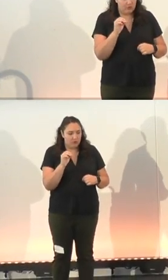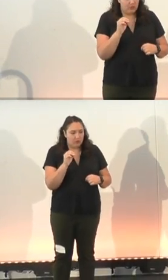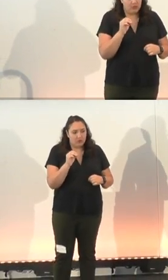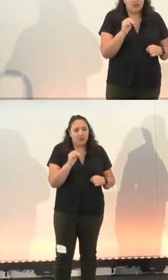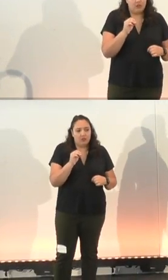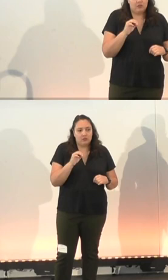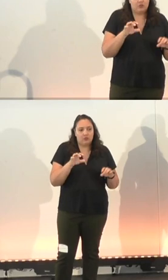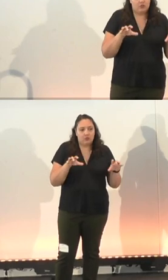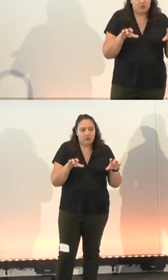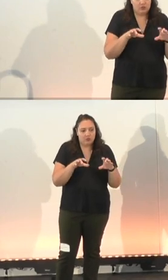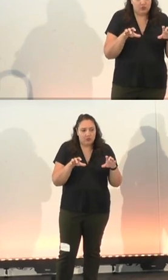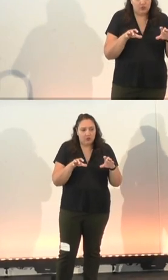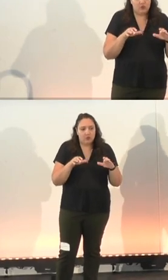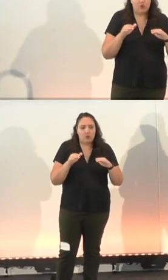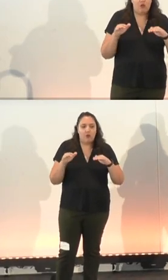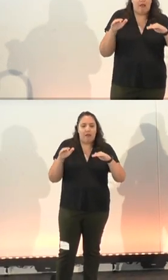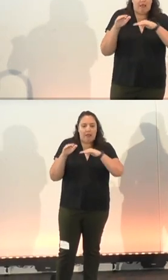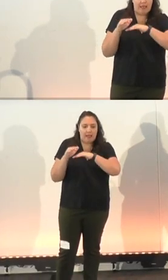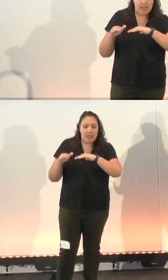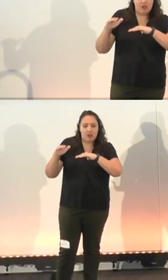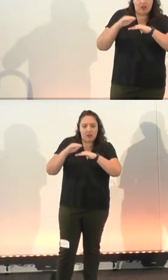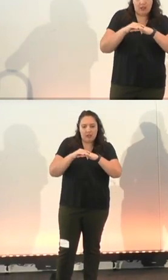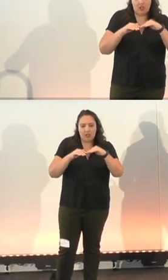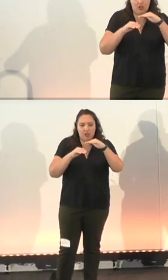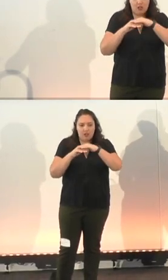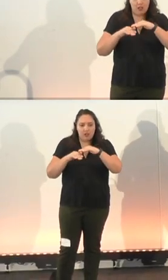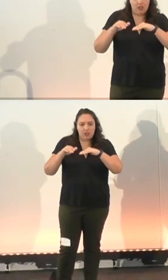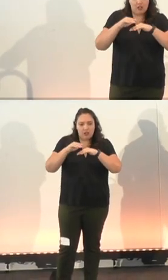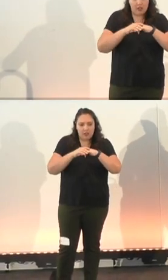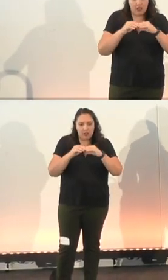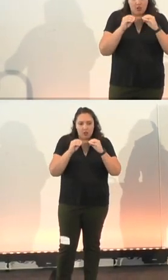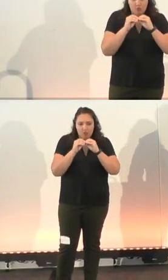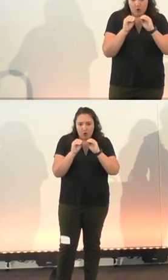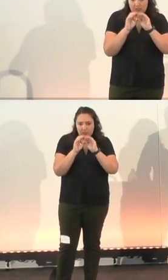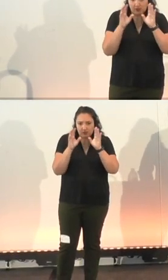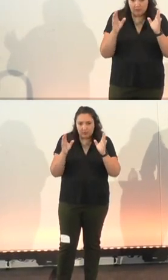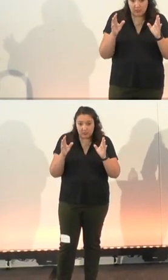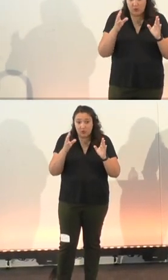do it layer by layer and the more explicit we can be about what it is not, the easier